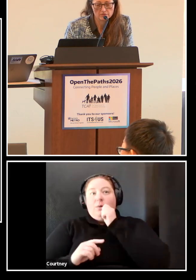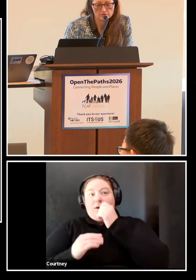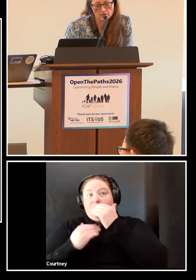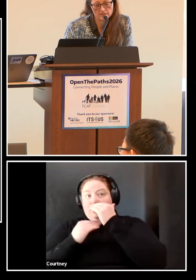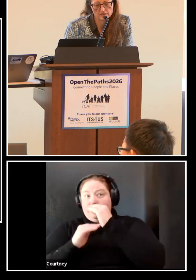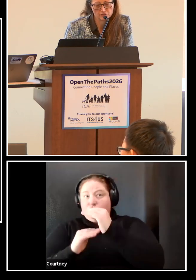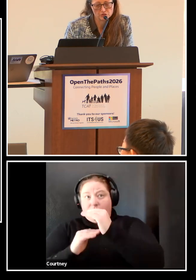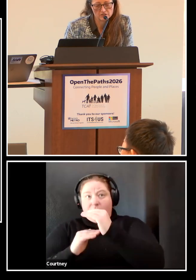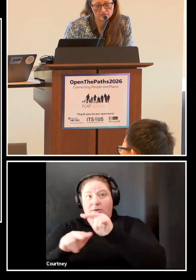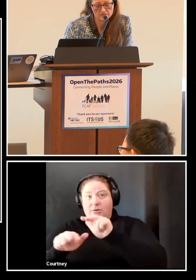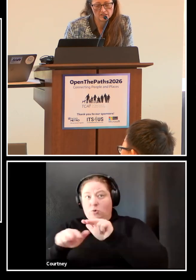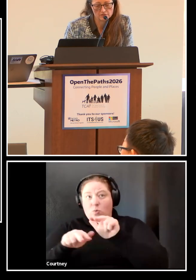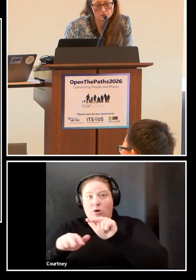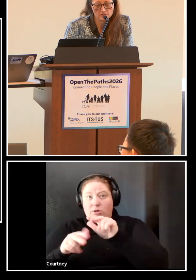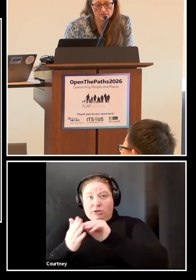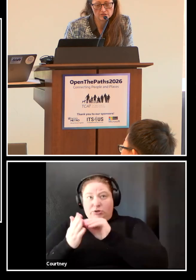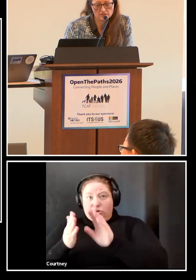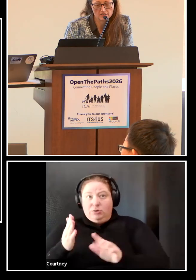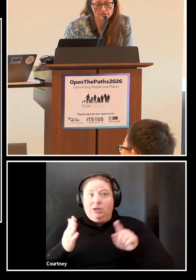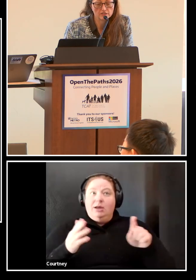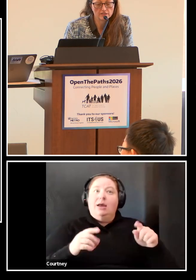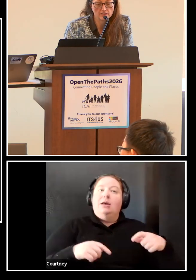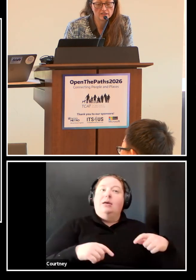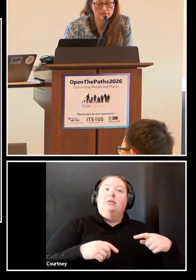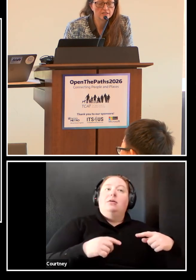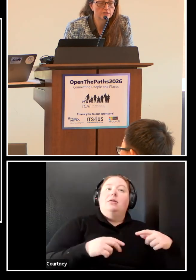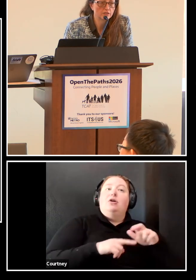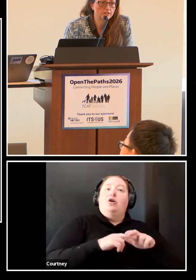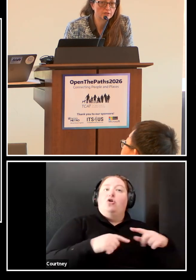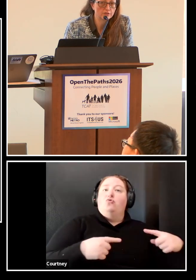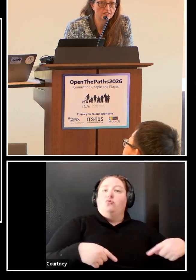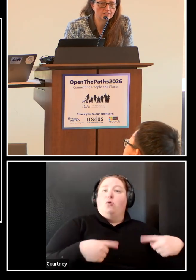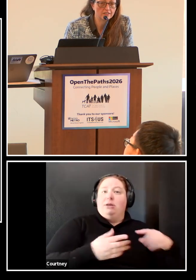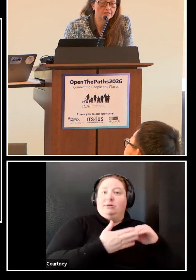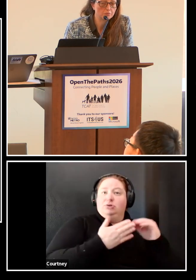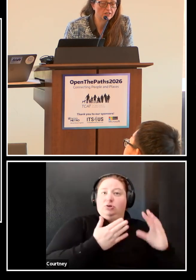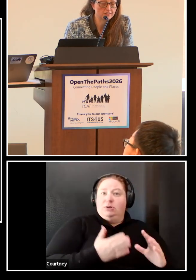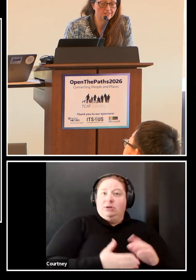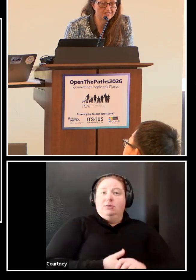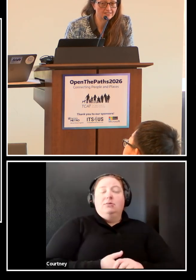um walking student and a rolling student I should say the unconstrained student in modeled in this